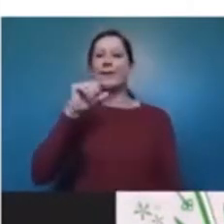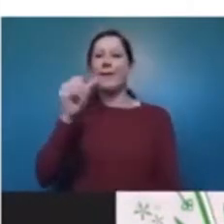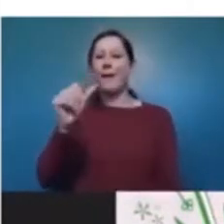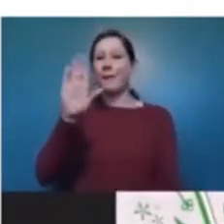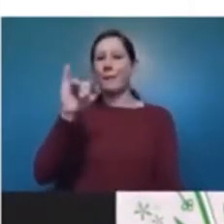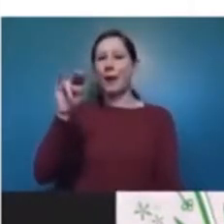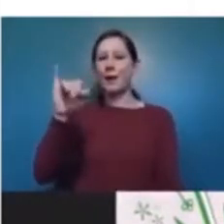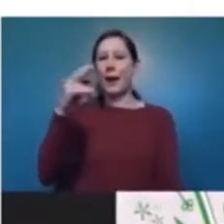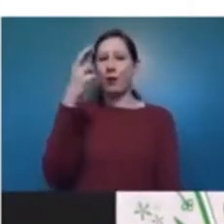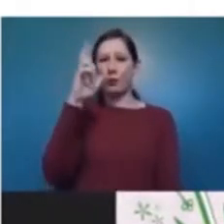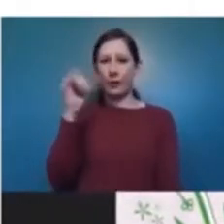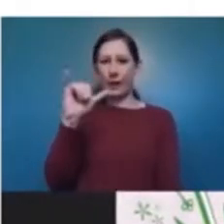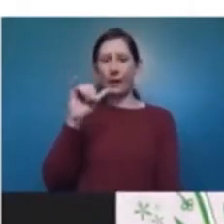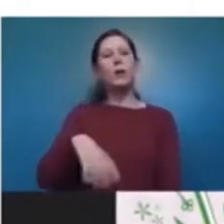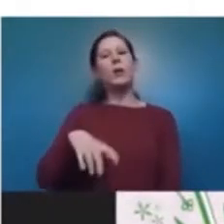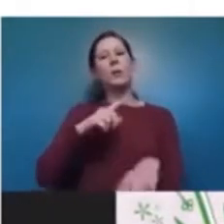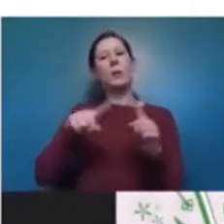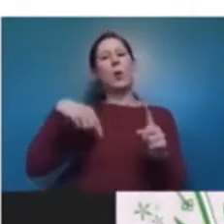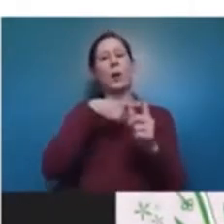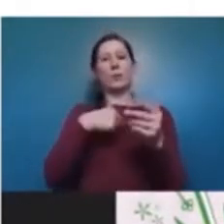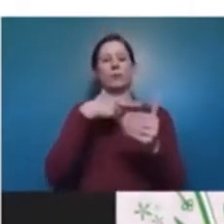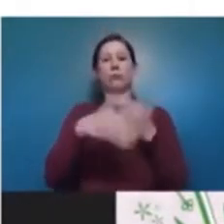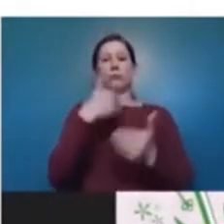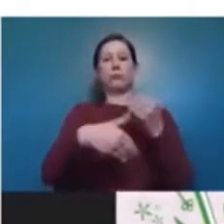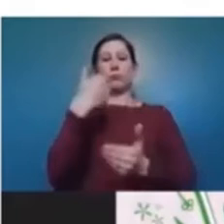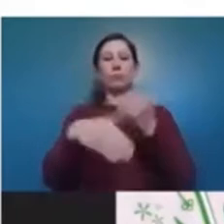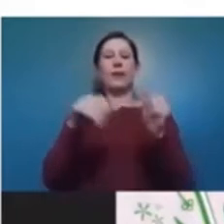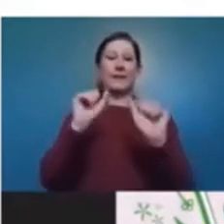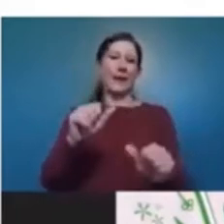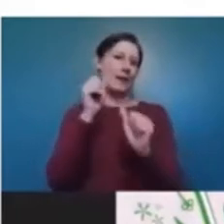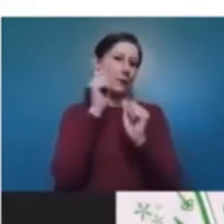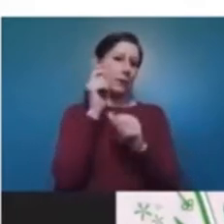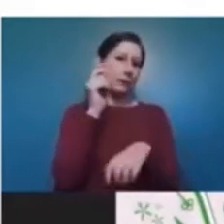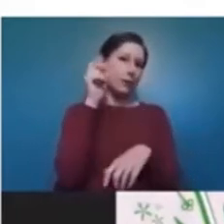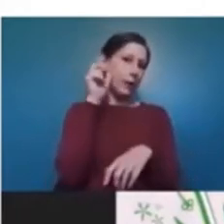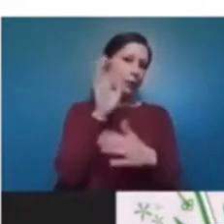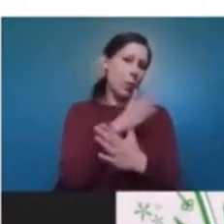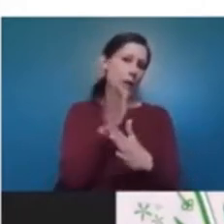in this moment, they are moving from one moment to the next using a musical interlude to transition. At the same time,